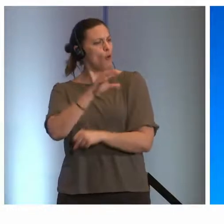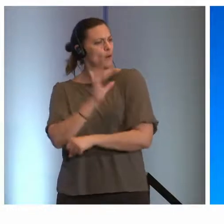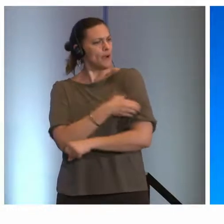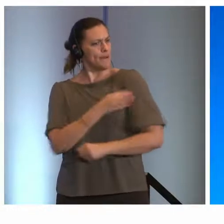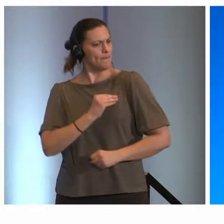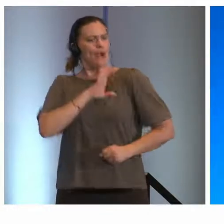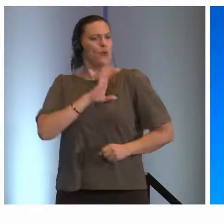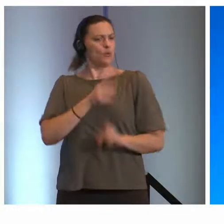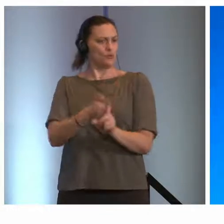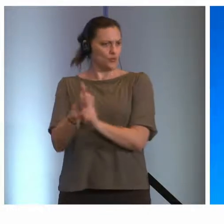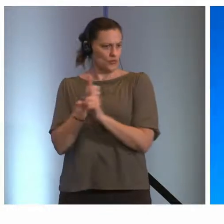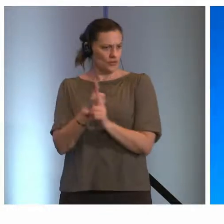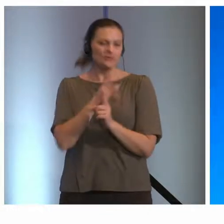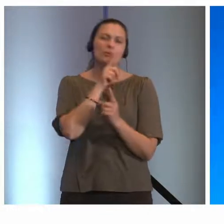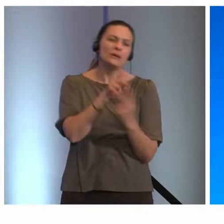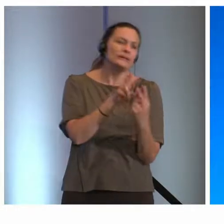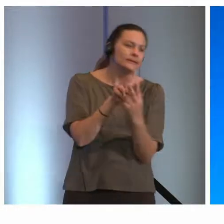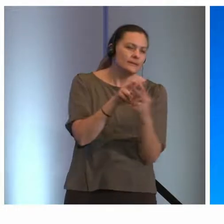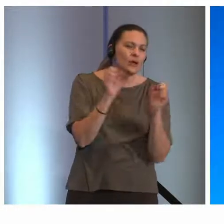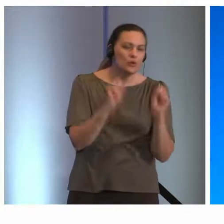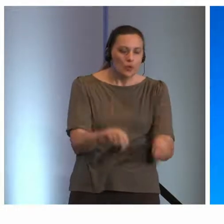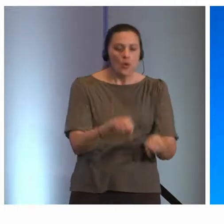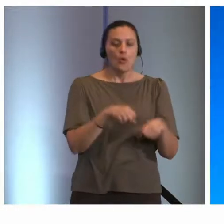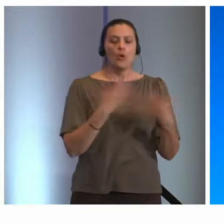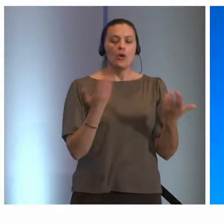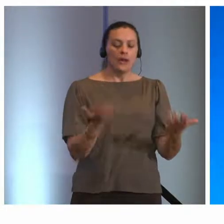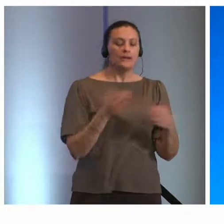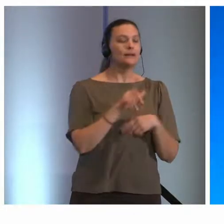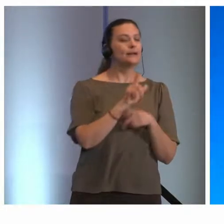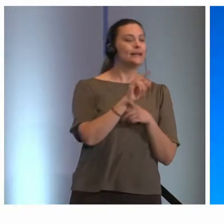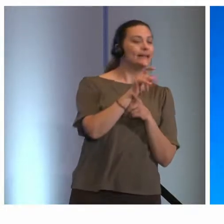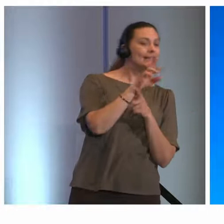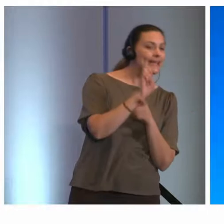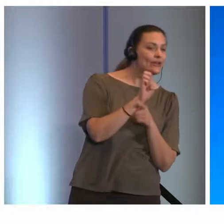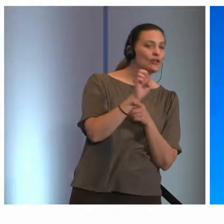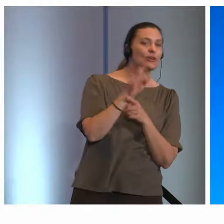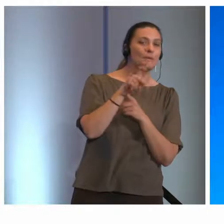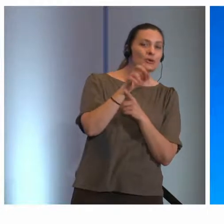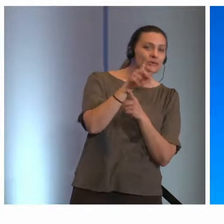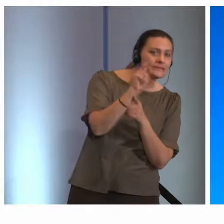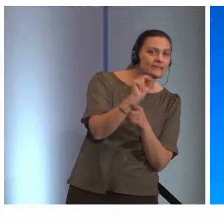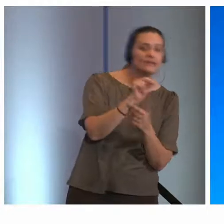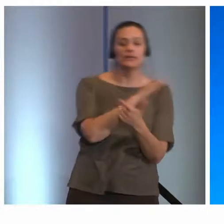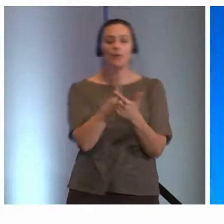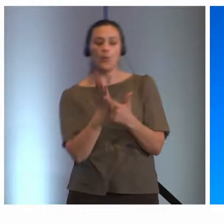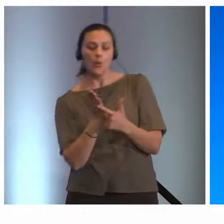dwarf in parentheses it is a medical diagnosis within the little people community it is used in an empowerment kind of